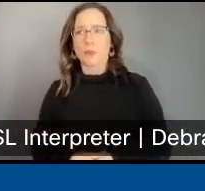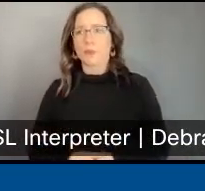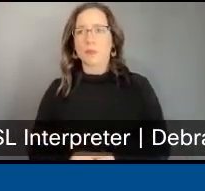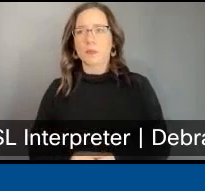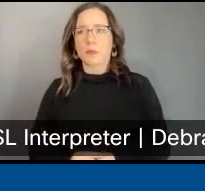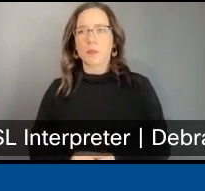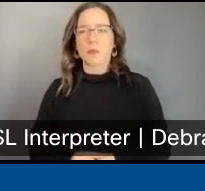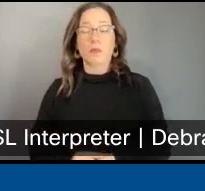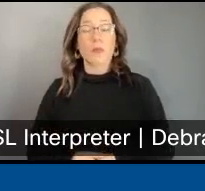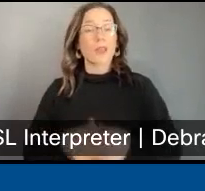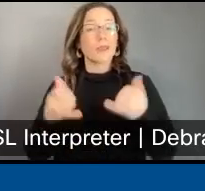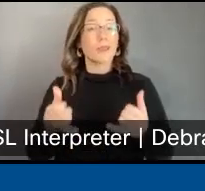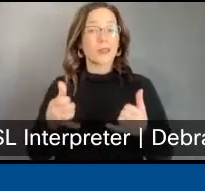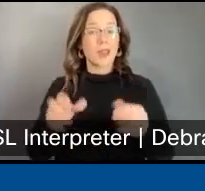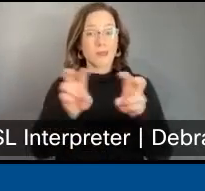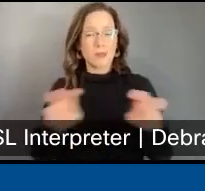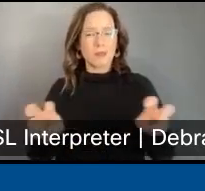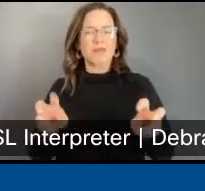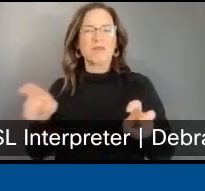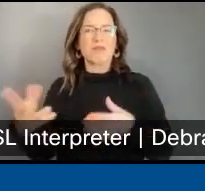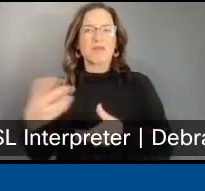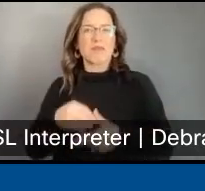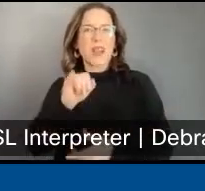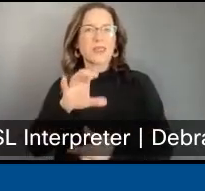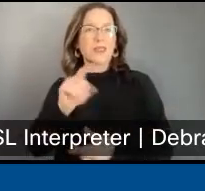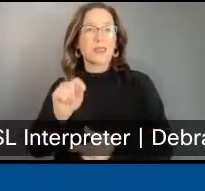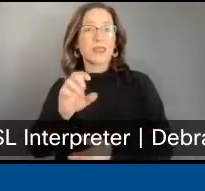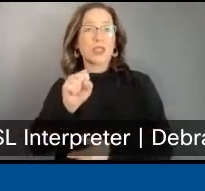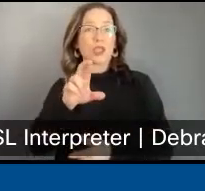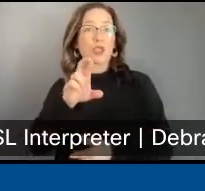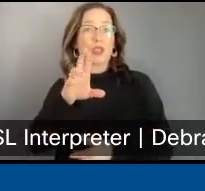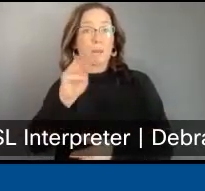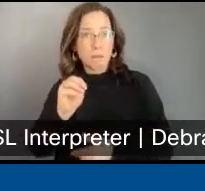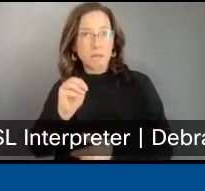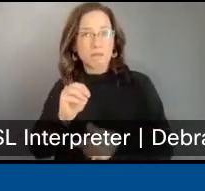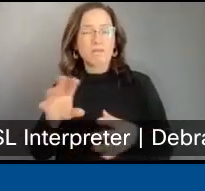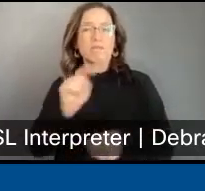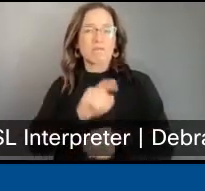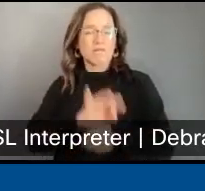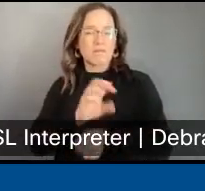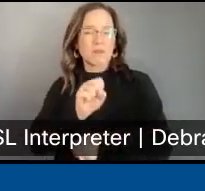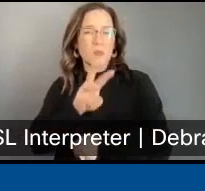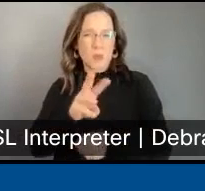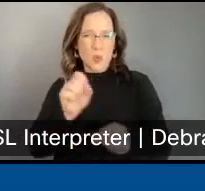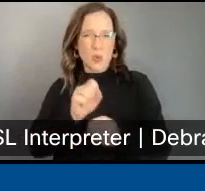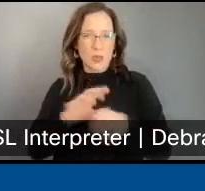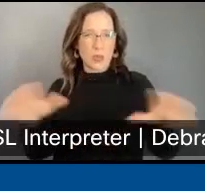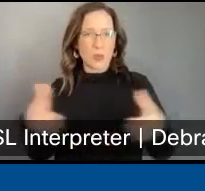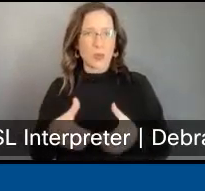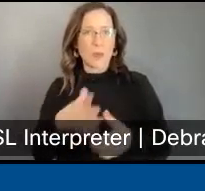Today's panelists are part of the ICT SCRM Task Force Software Assurance Working Group and NASPO.